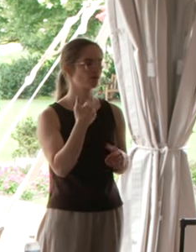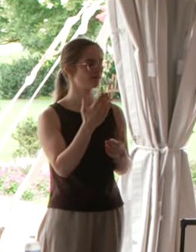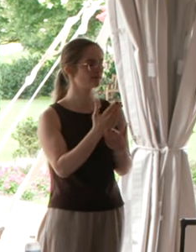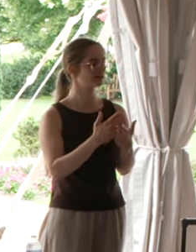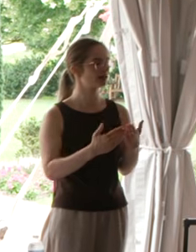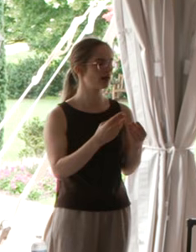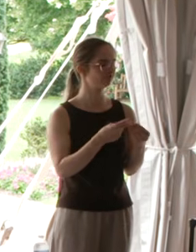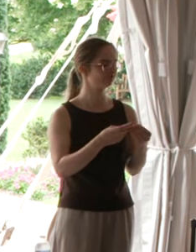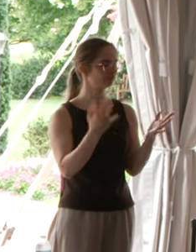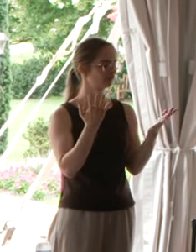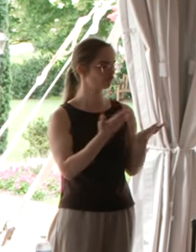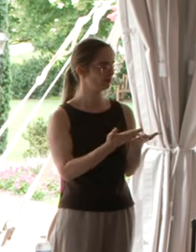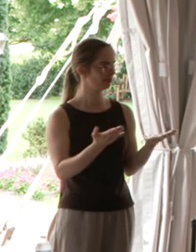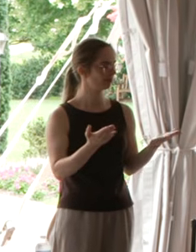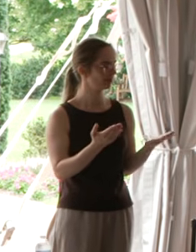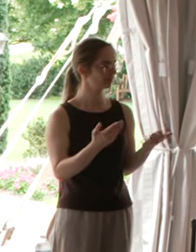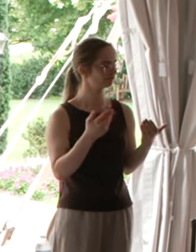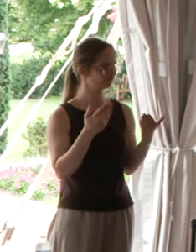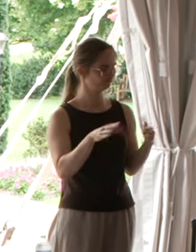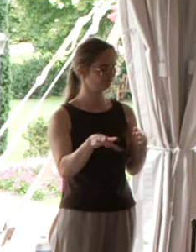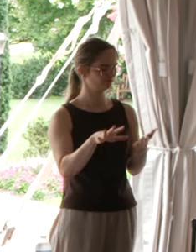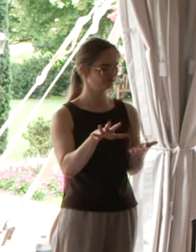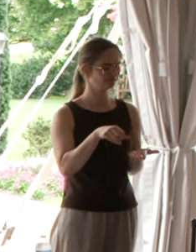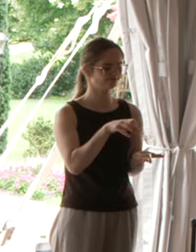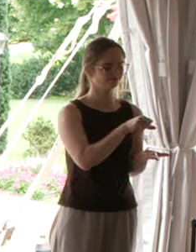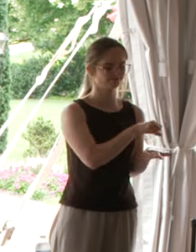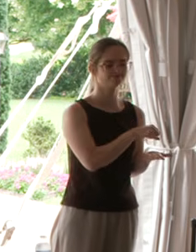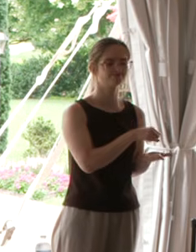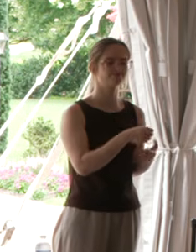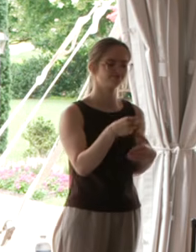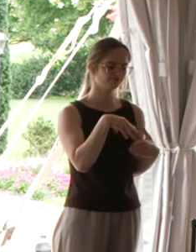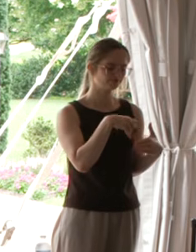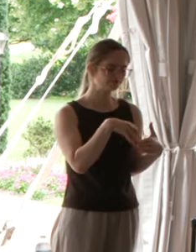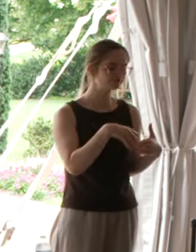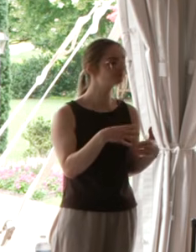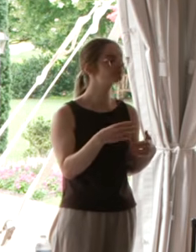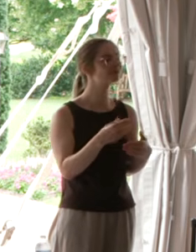giveaways too, so do help yourself. But thank you again for being a part of this special